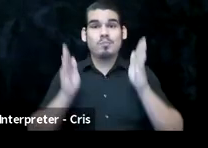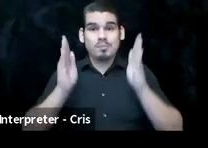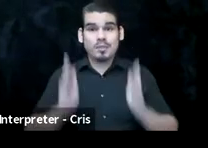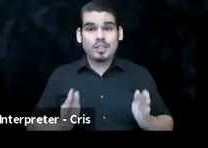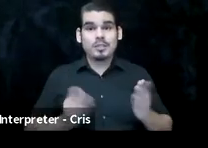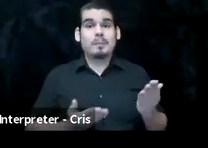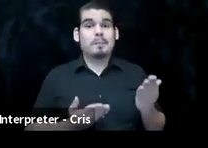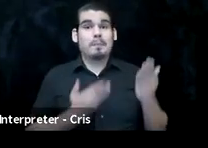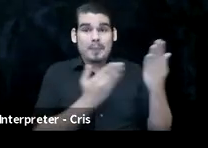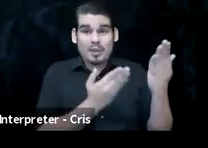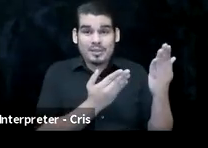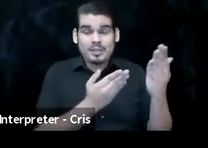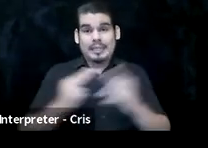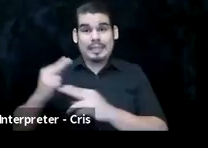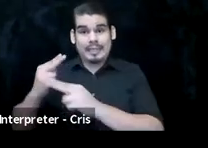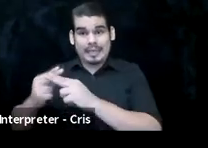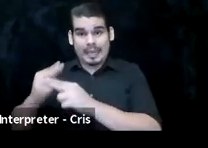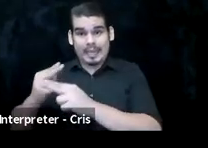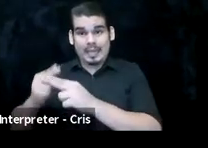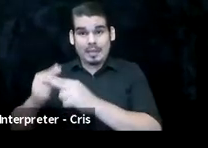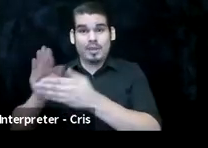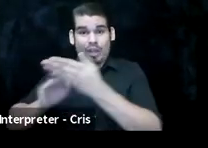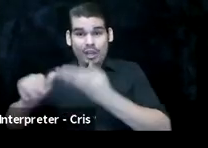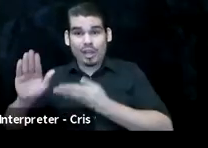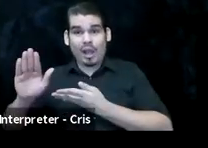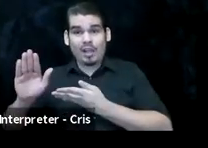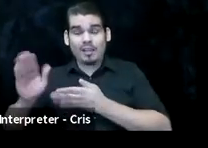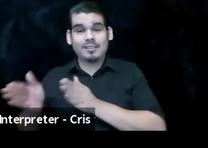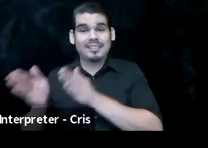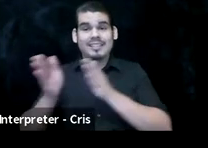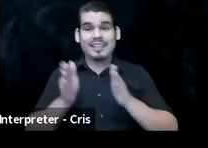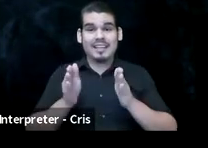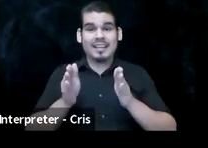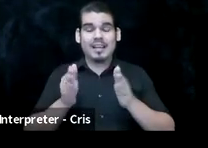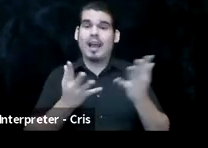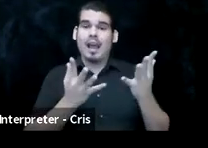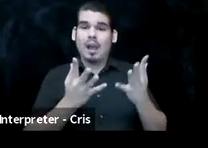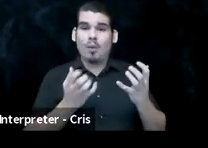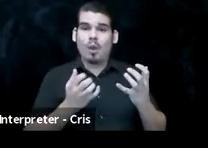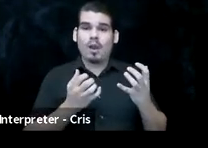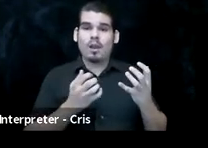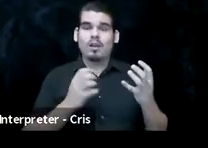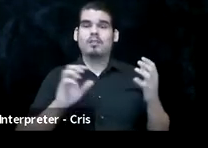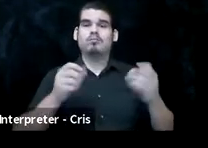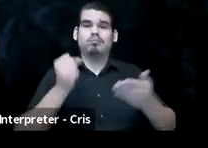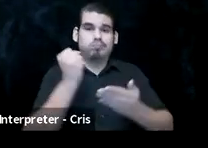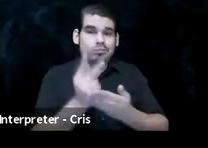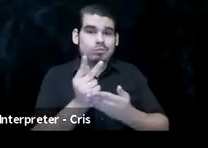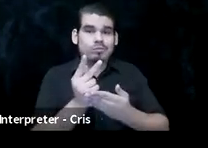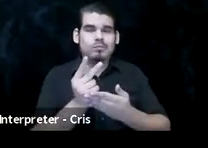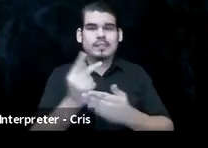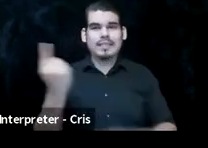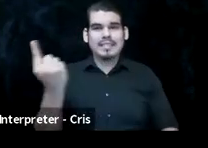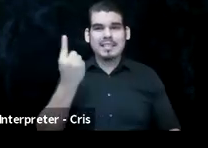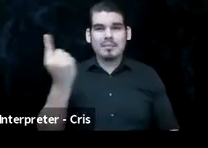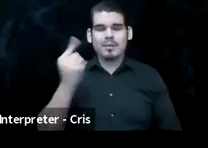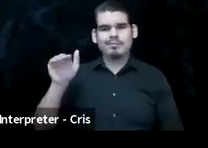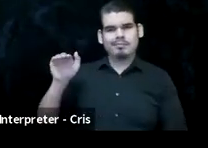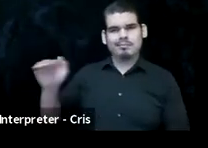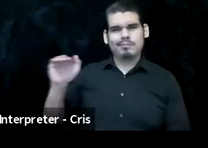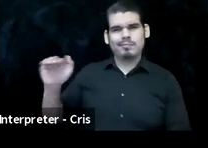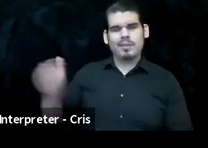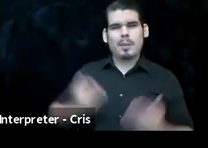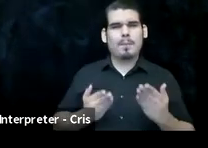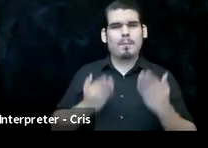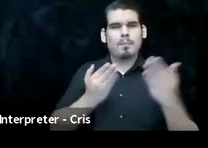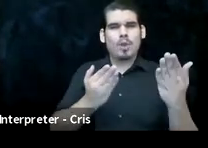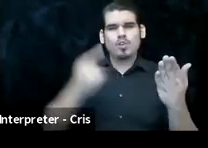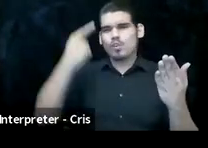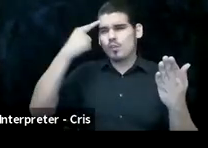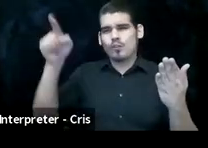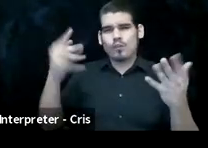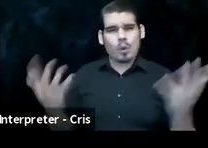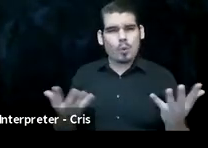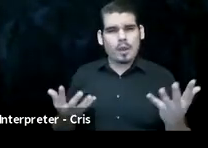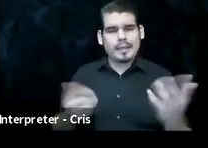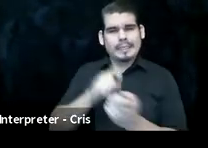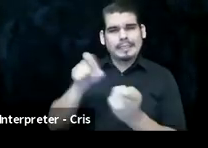Gerardo Chavez, RAD IX: My name, because my name and then I moved to approve and then somebody called me and said, like what are you making a motion to approve on also please make sure that you include what are you, what do you want to approve.